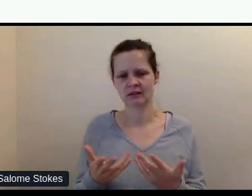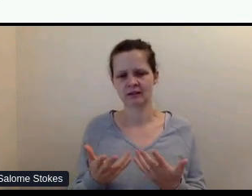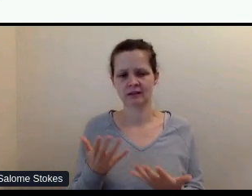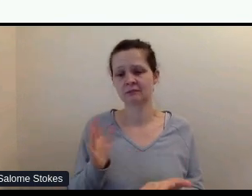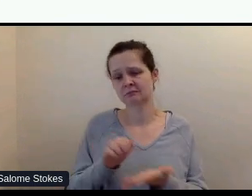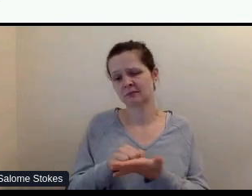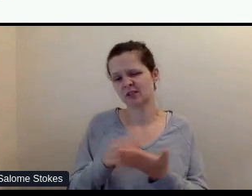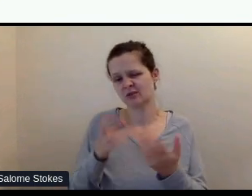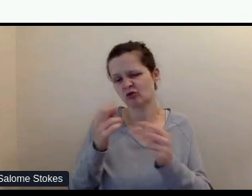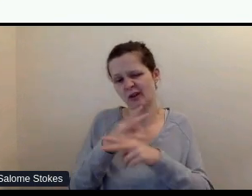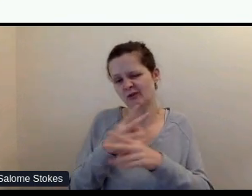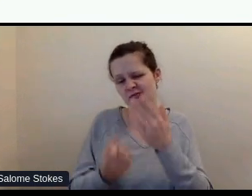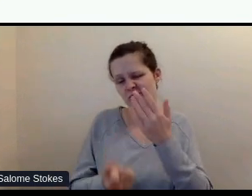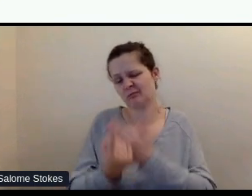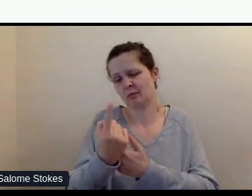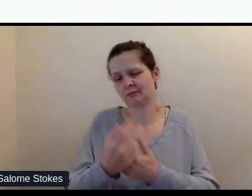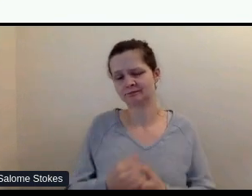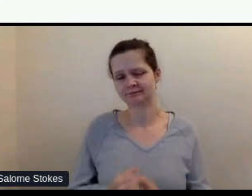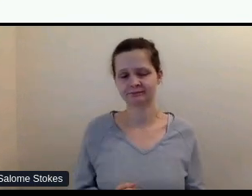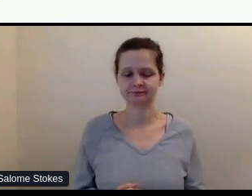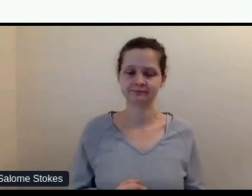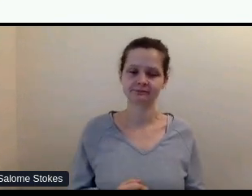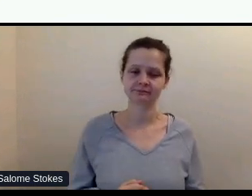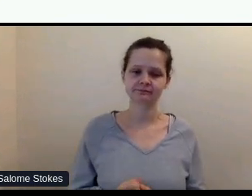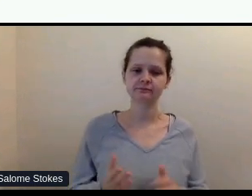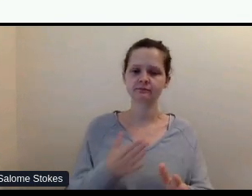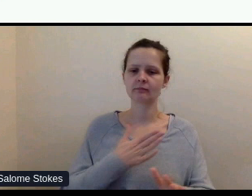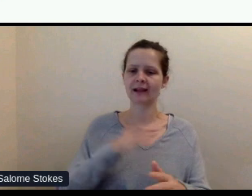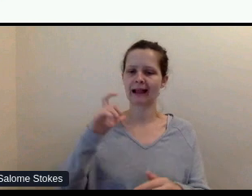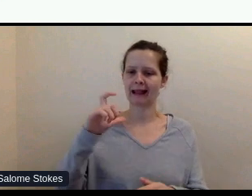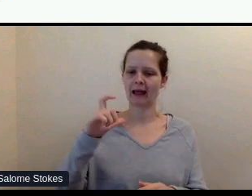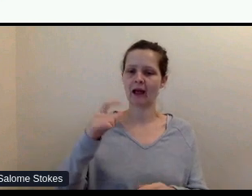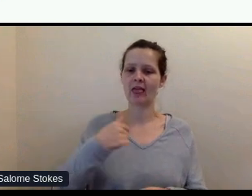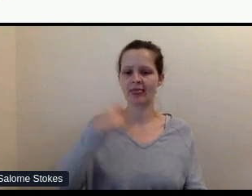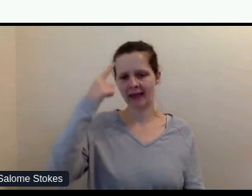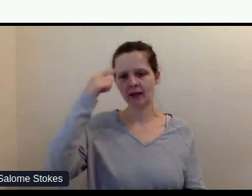I think certainly from my own experience with developers they maybe